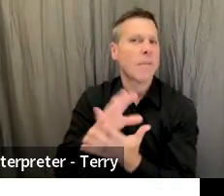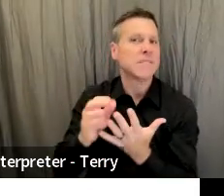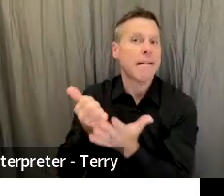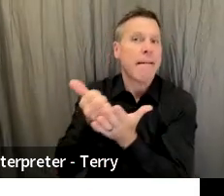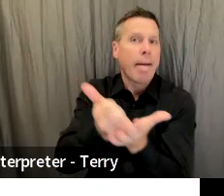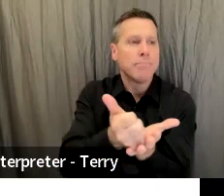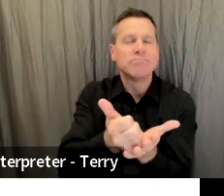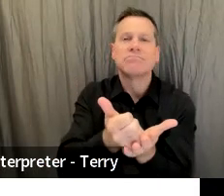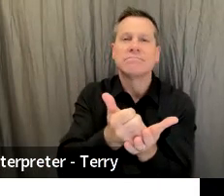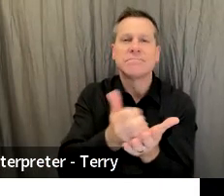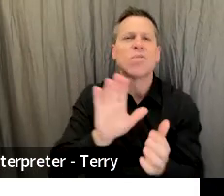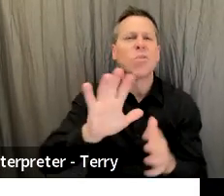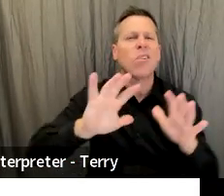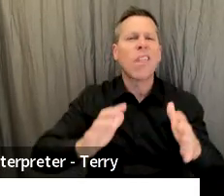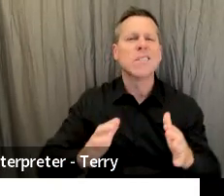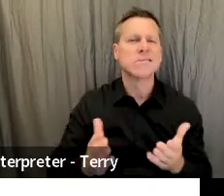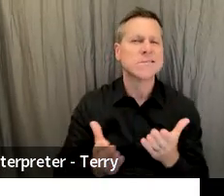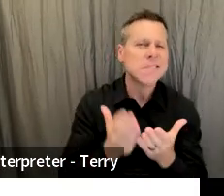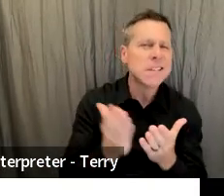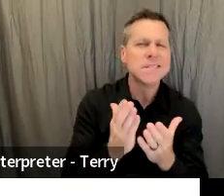and we're going to kind of go through in the order that we did the design and